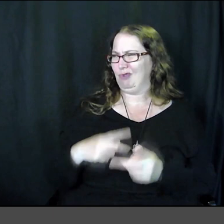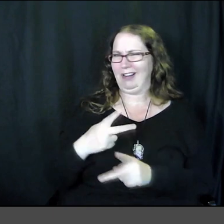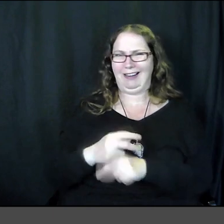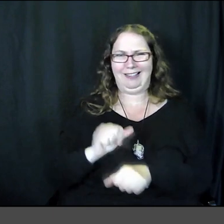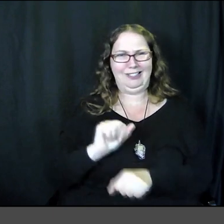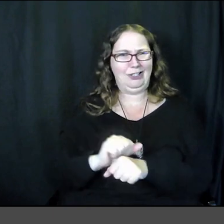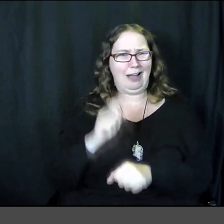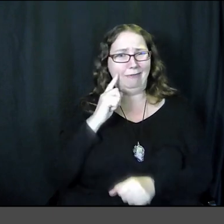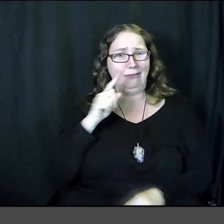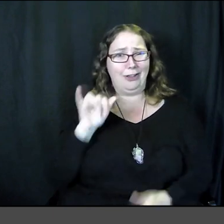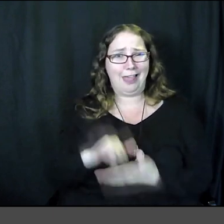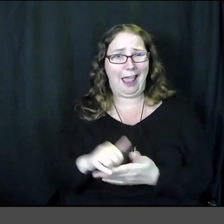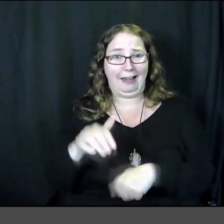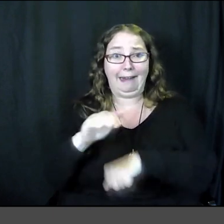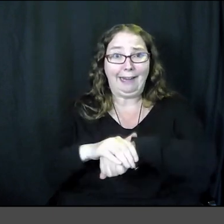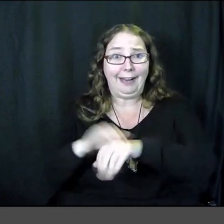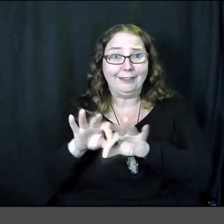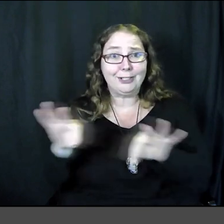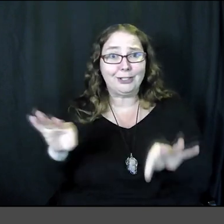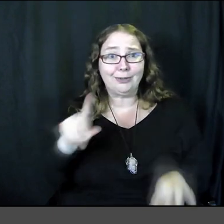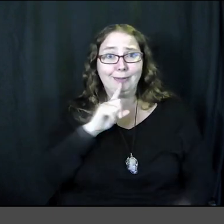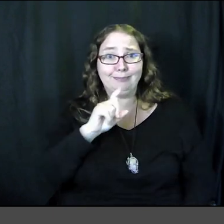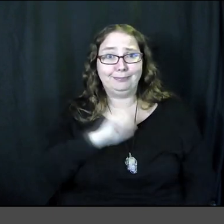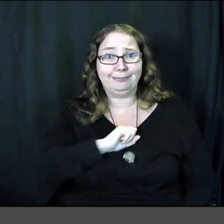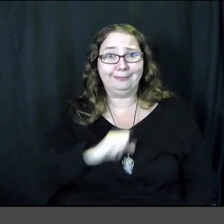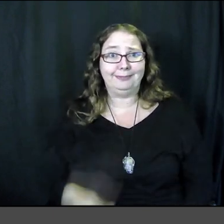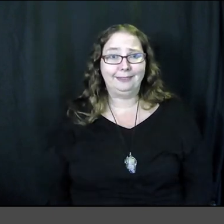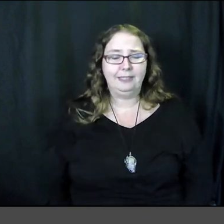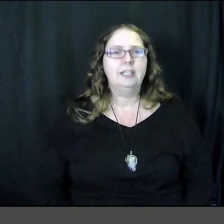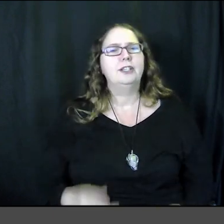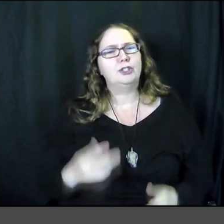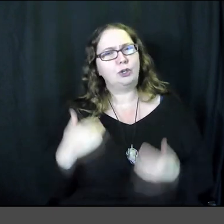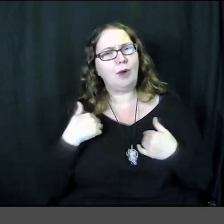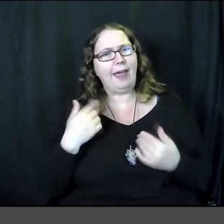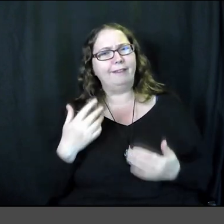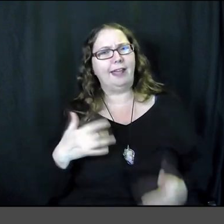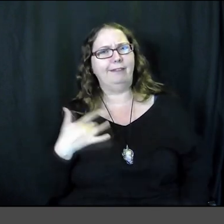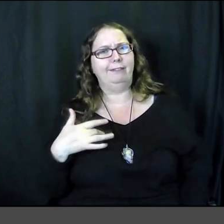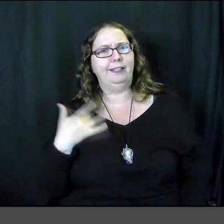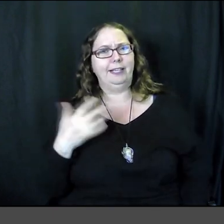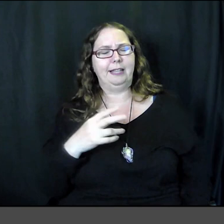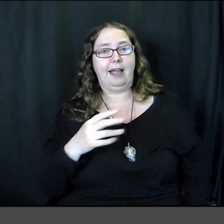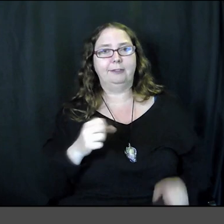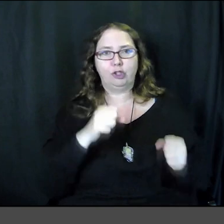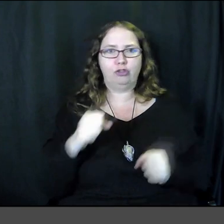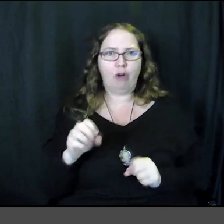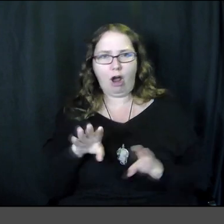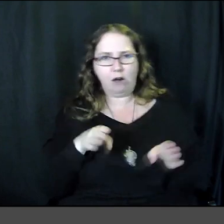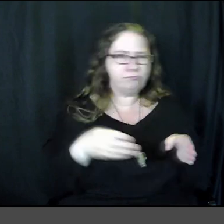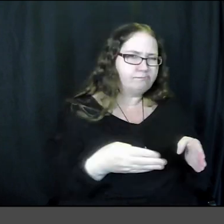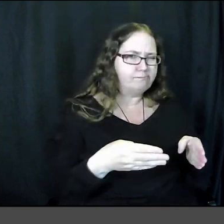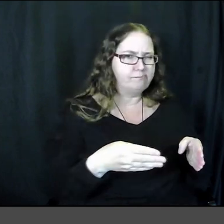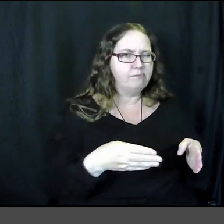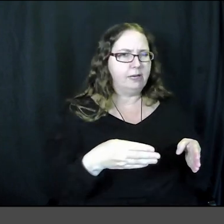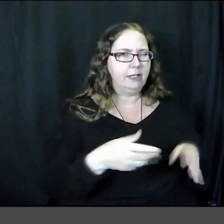AND SO YOU GET THAT KIND OF HEAVY VOCATIONAL OR BENT THE OTHER BENT. SO THERE'S THREE, THREE STRANDS.